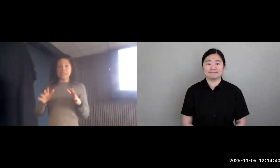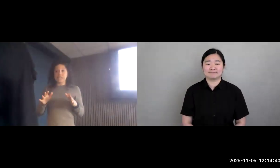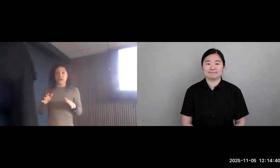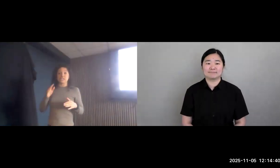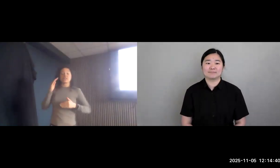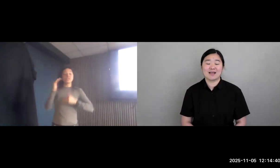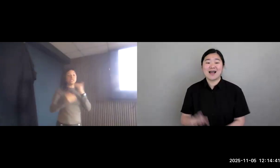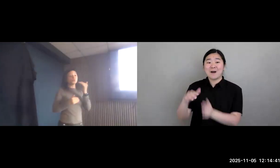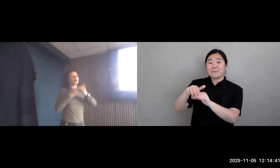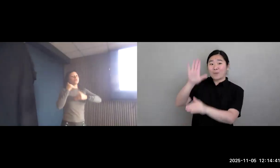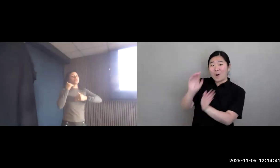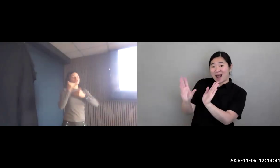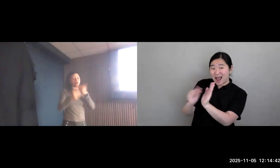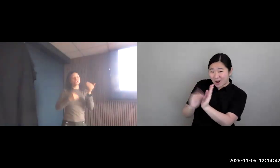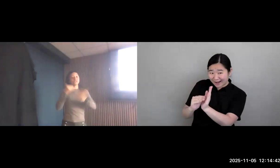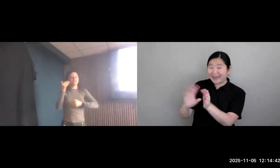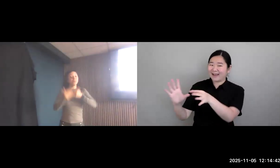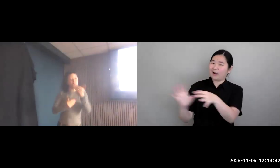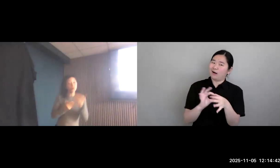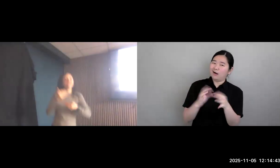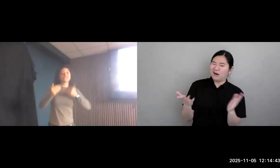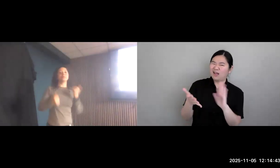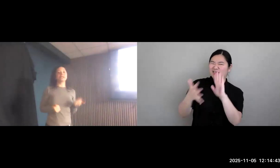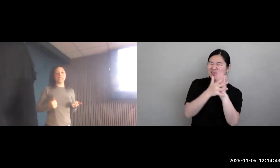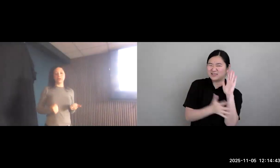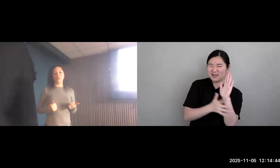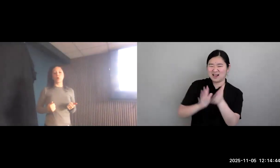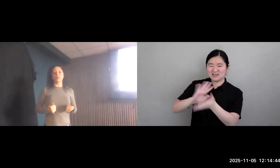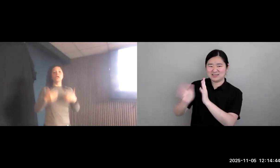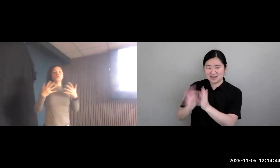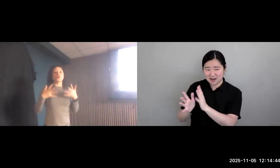Depicting signs. This is where we start seeing a bit more flexibility in form.